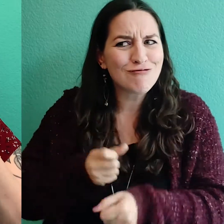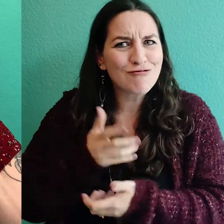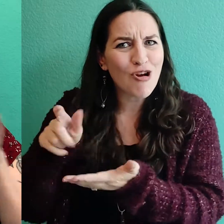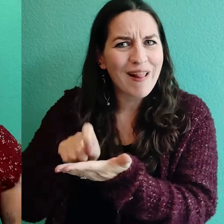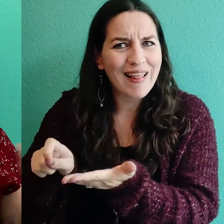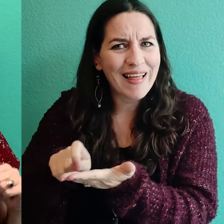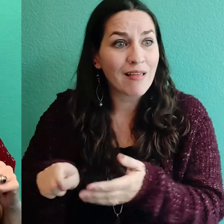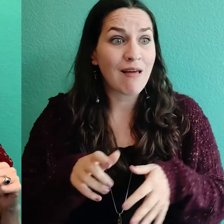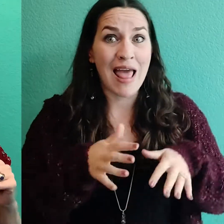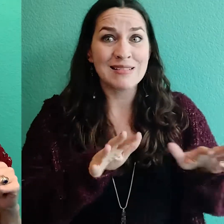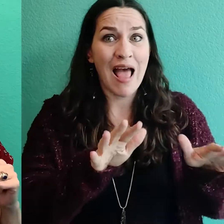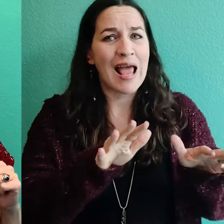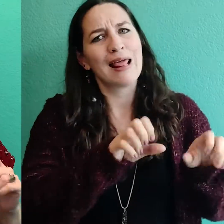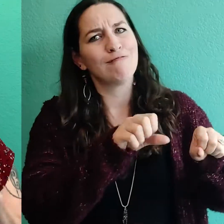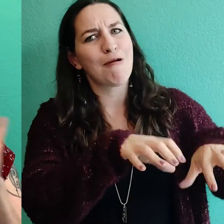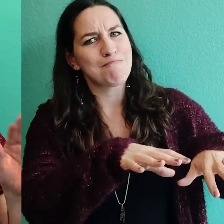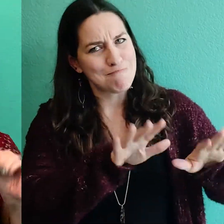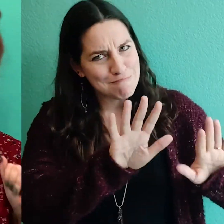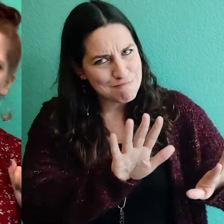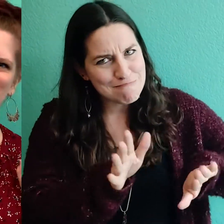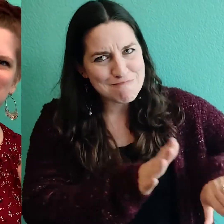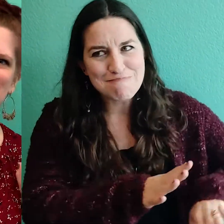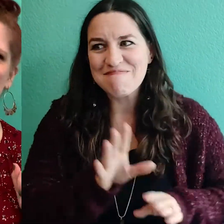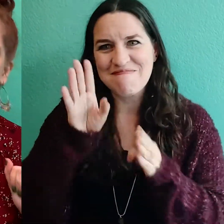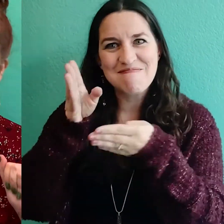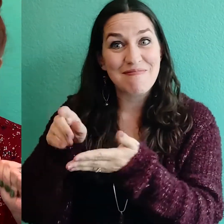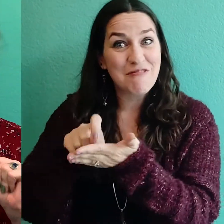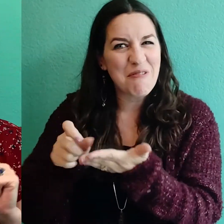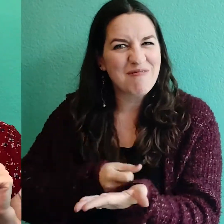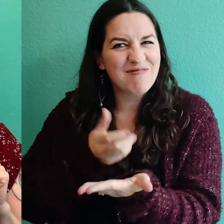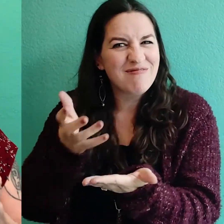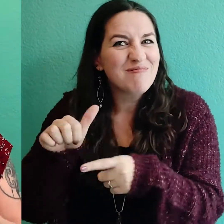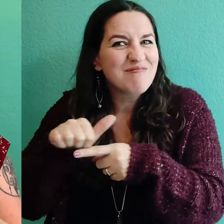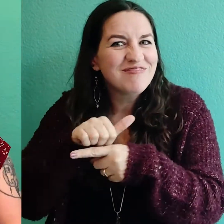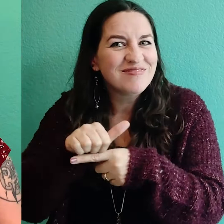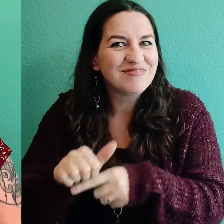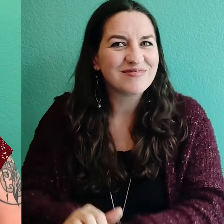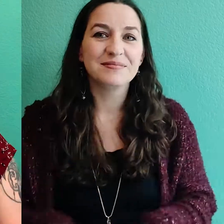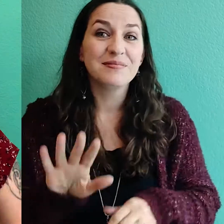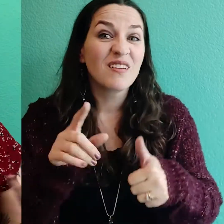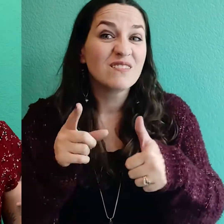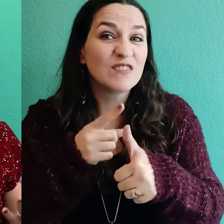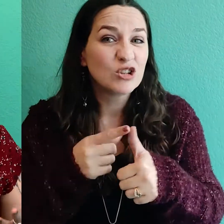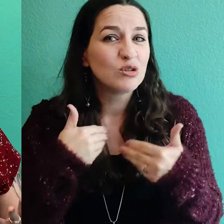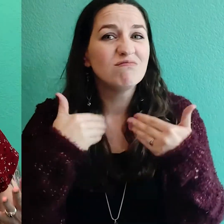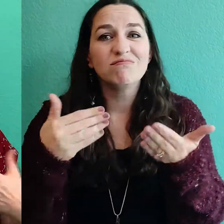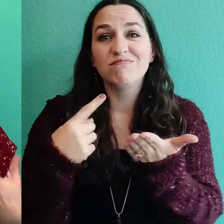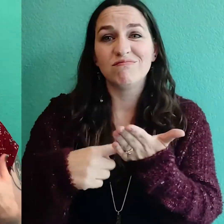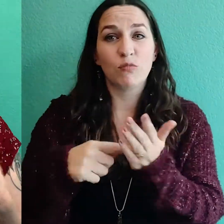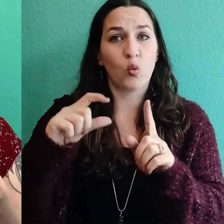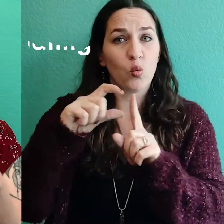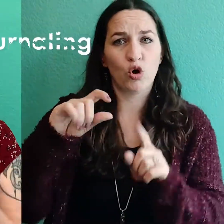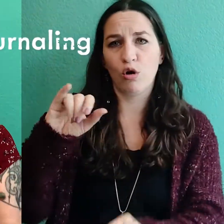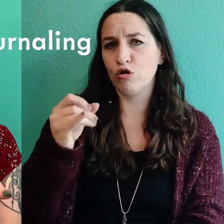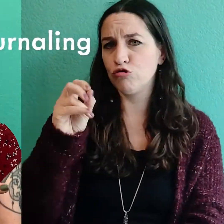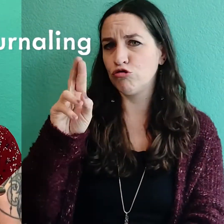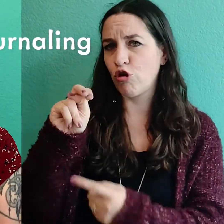tap out of that anxiety...to tap out of that anxiety related to journaling. So first, I want to address the word journaling